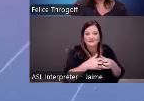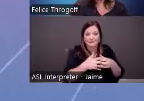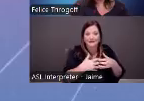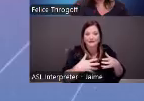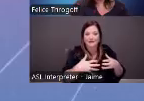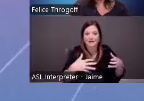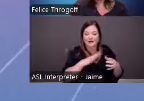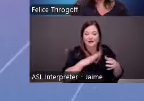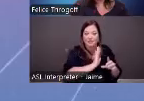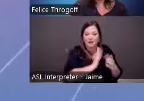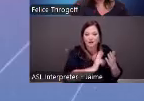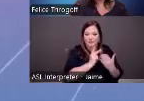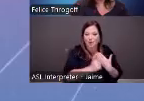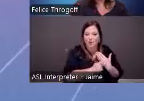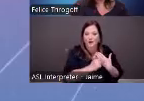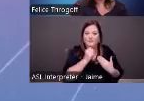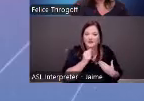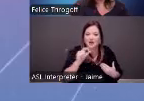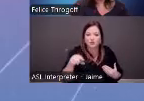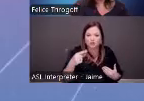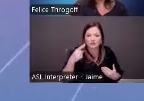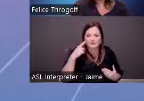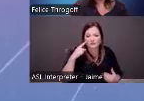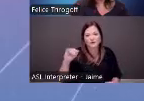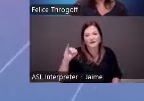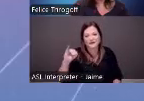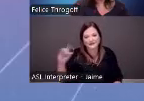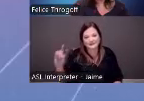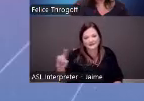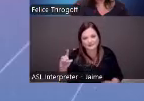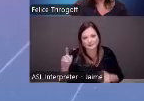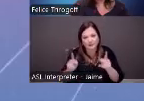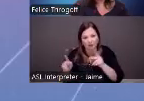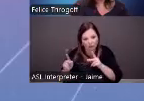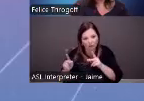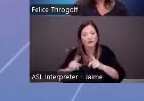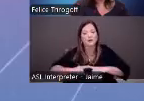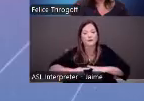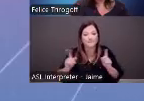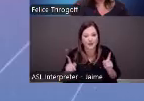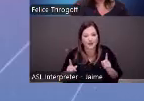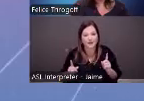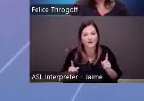not just for people with developmental disabilities. So yeah, that would probably be a next step